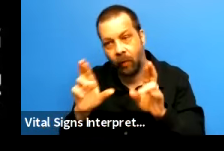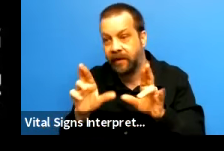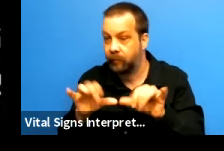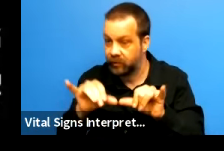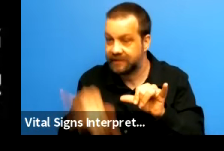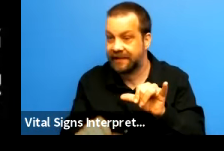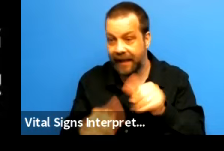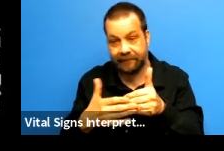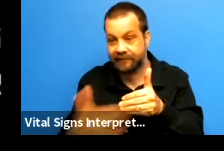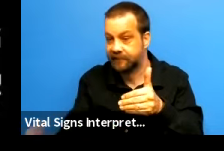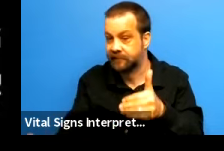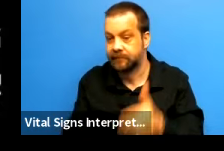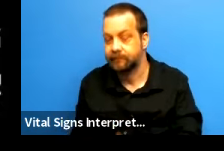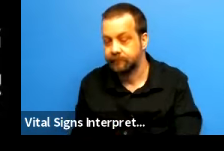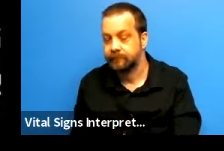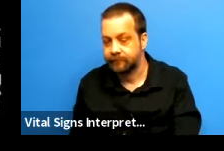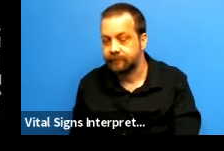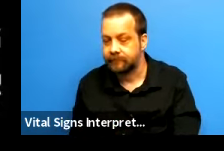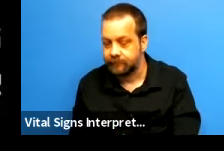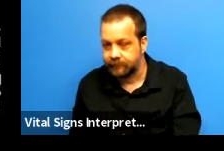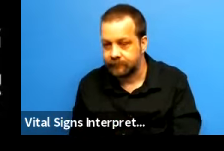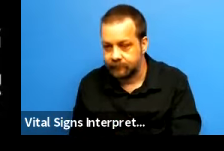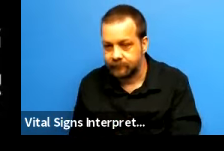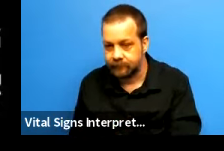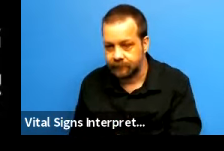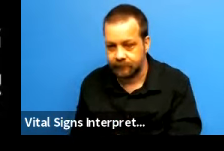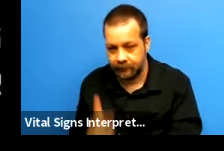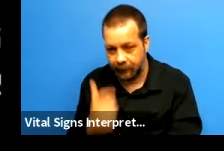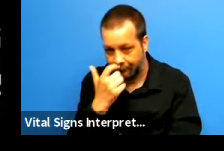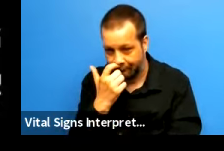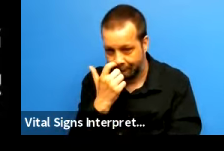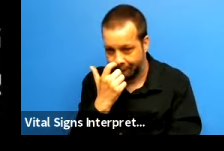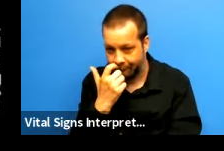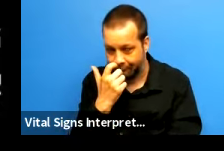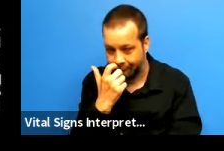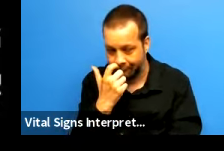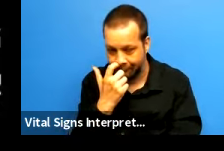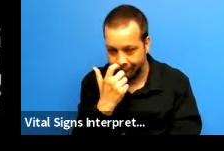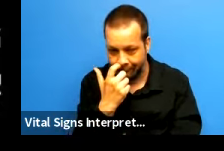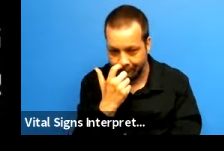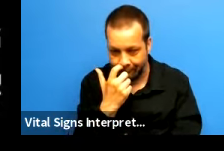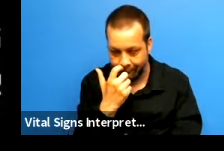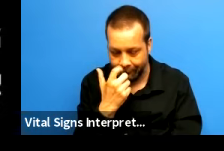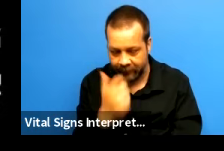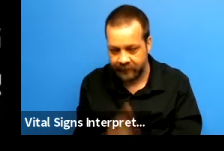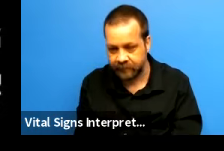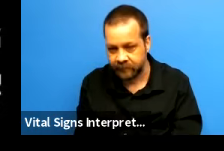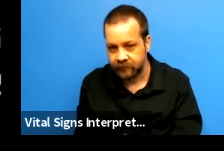for folks to use long-term moving forward. We want today share helpful tips and considerations